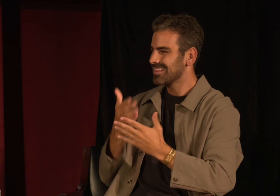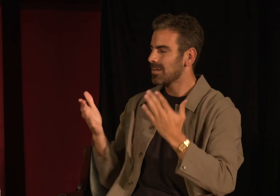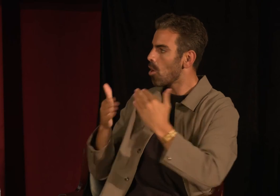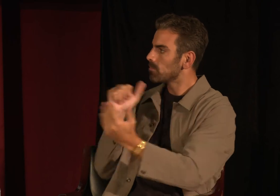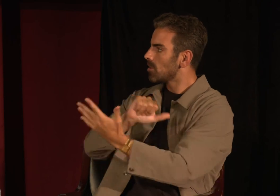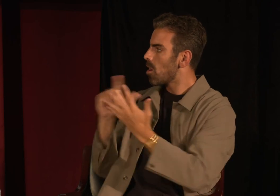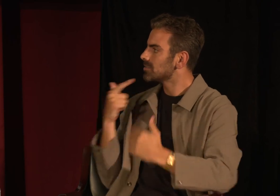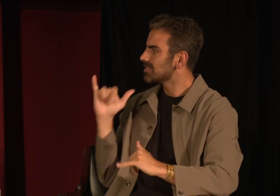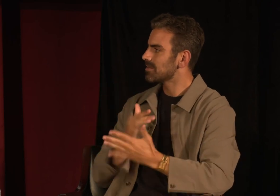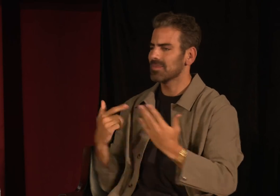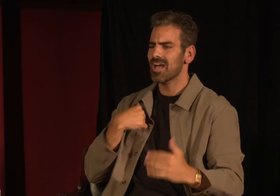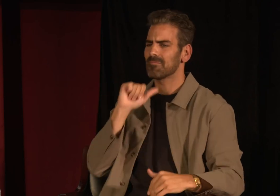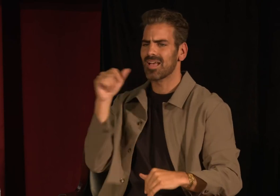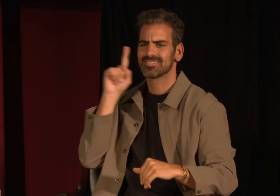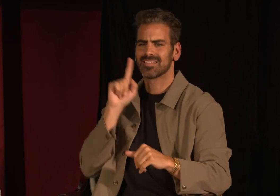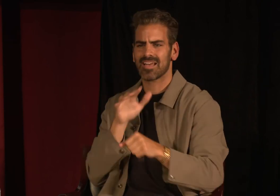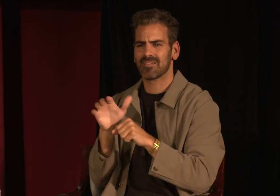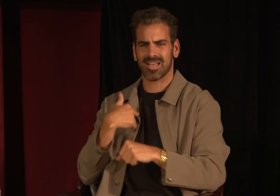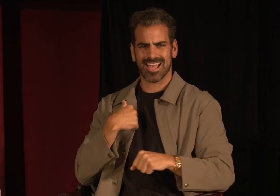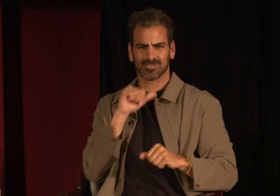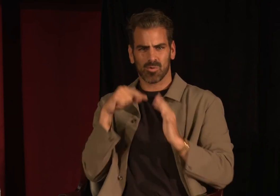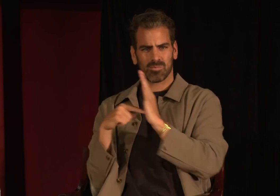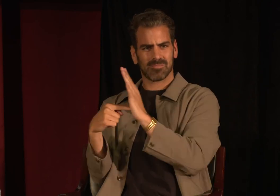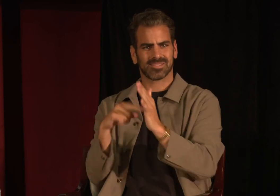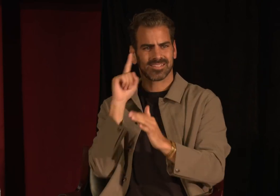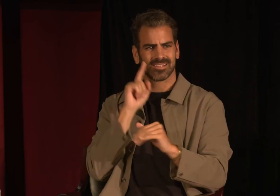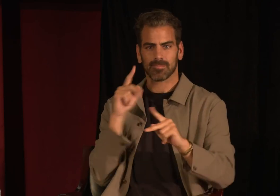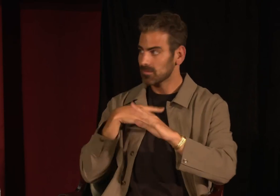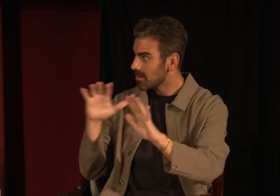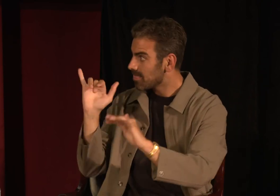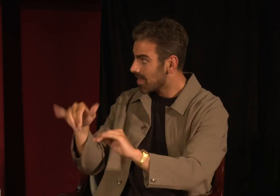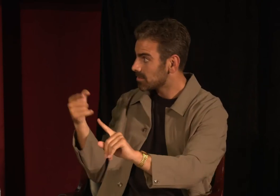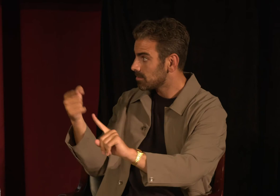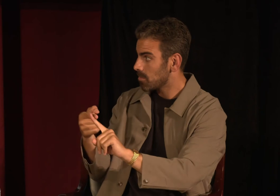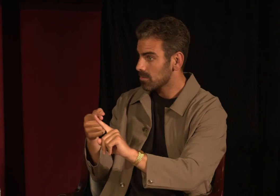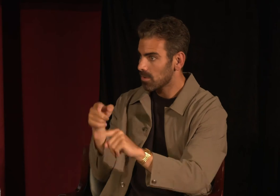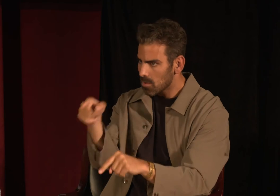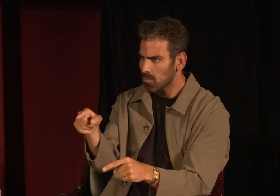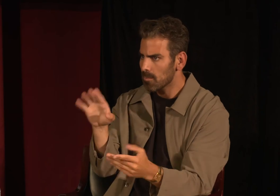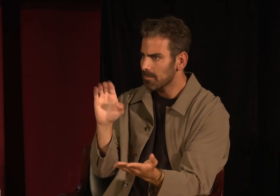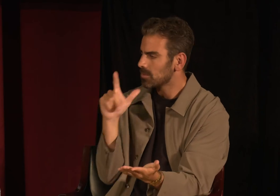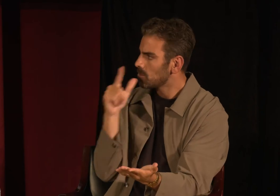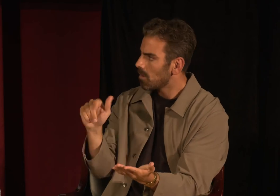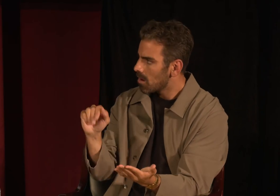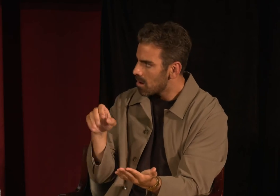didn't want to be on the show anymore, right? They all said the same thing, I'm not Deaf enough to represent the Deaf community. And the first thing I said